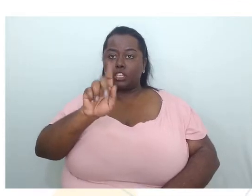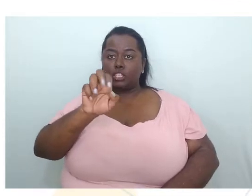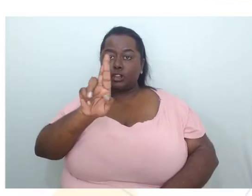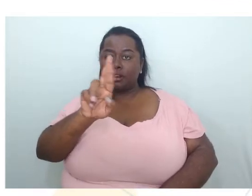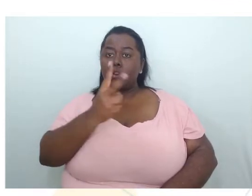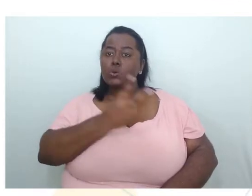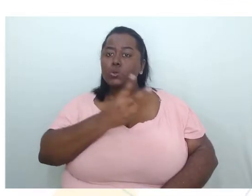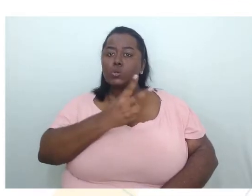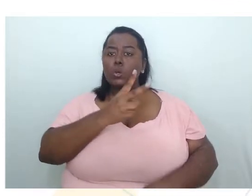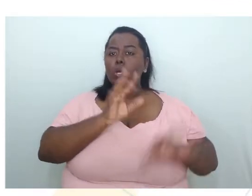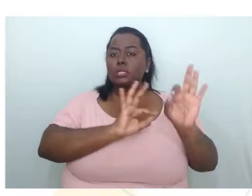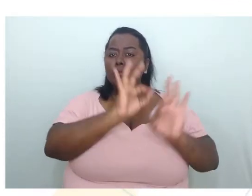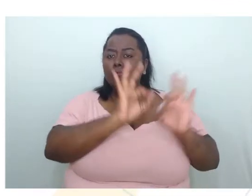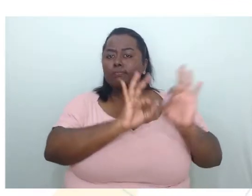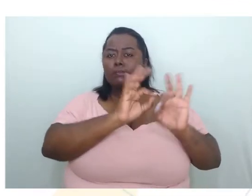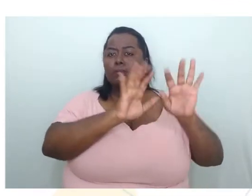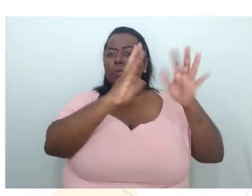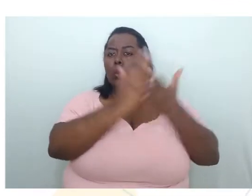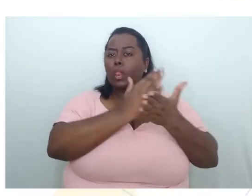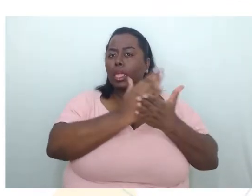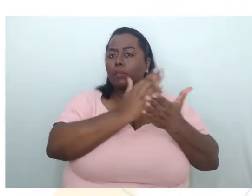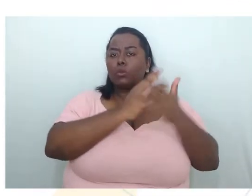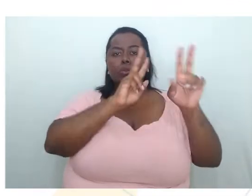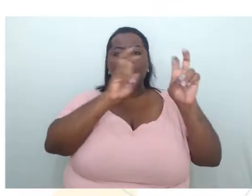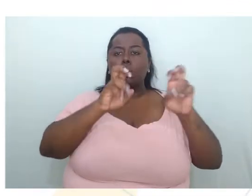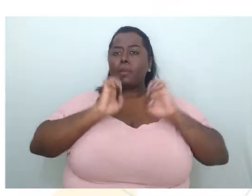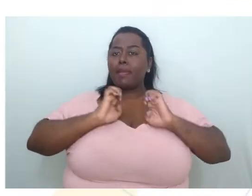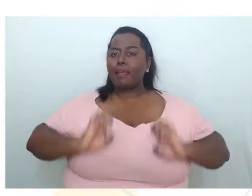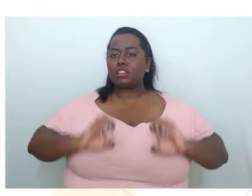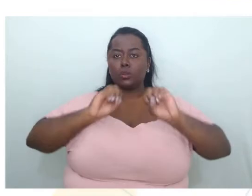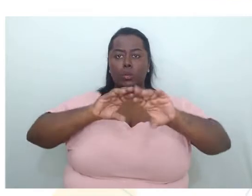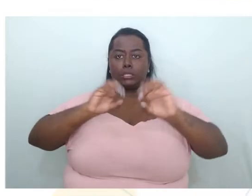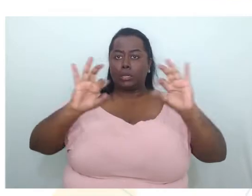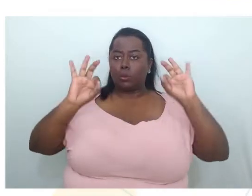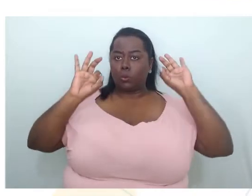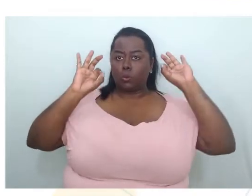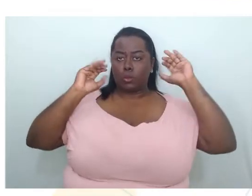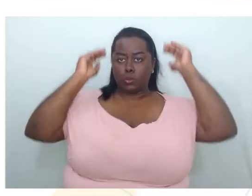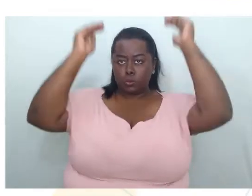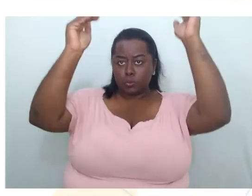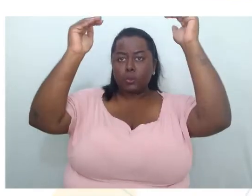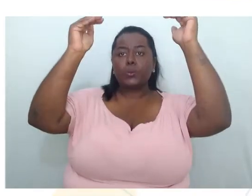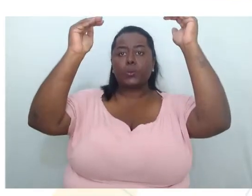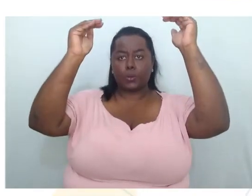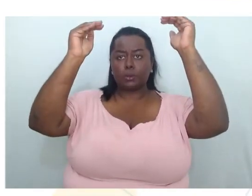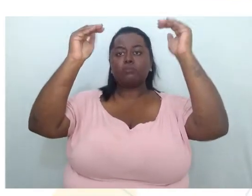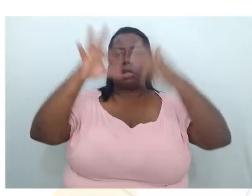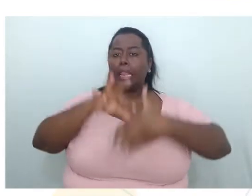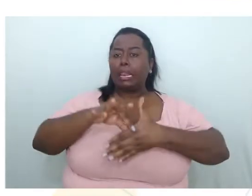a book called "Ethics in Higher Education: Values-driven Leaders for the